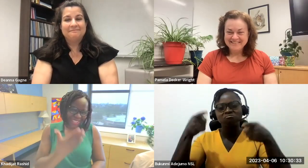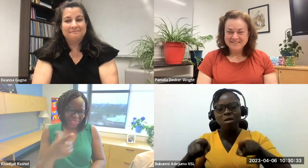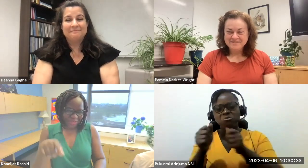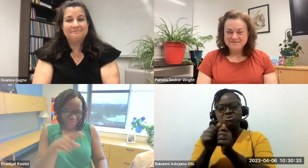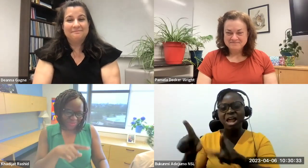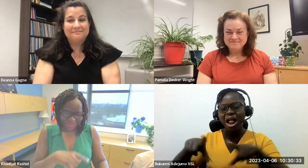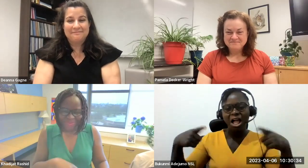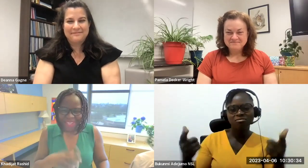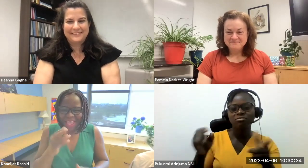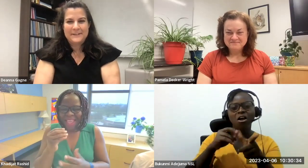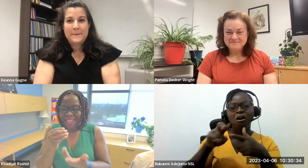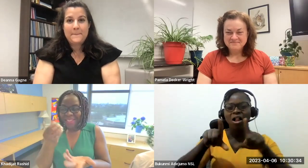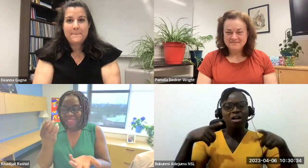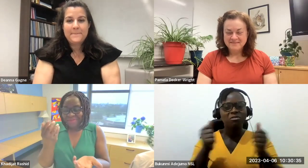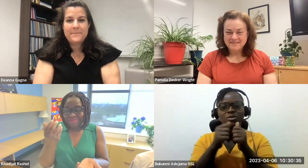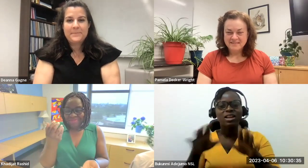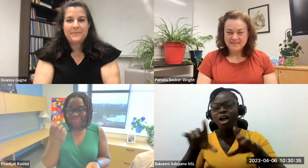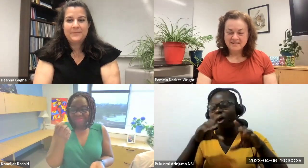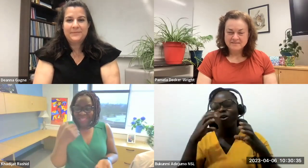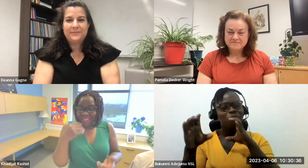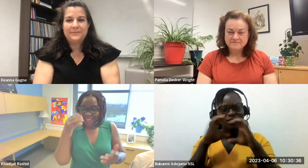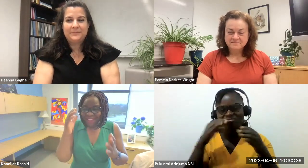This was a great lens. Thank you both so much.